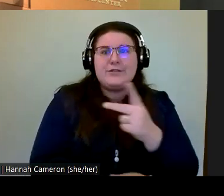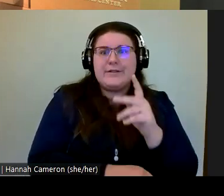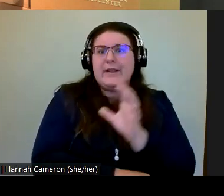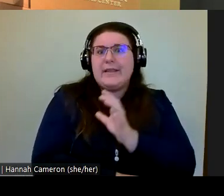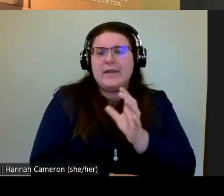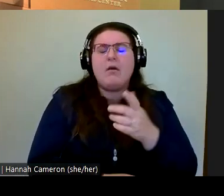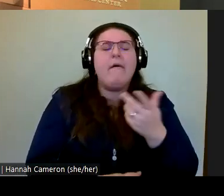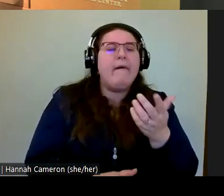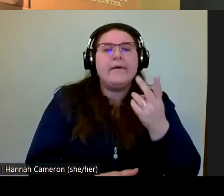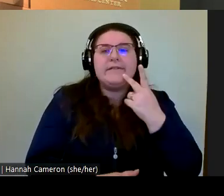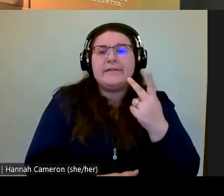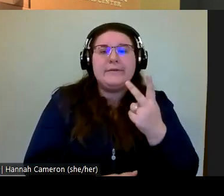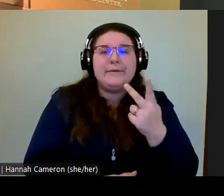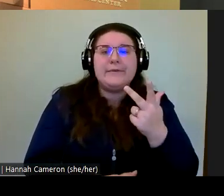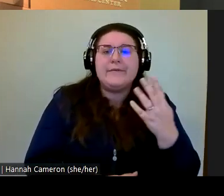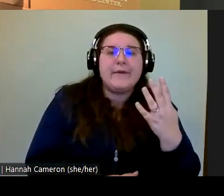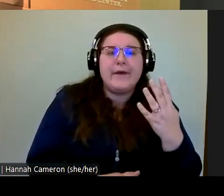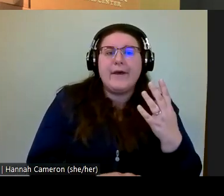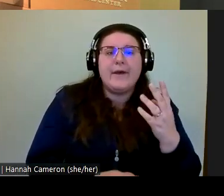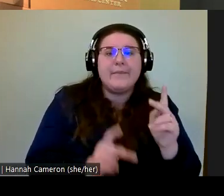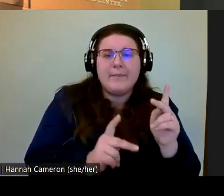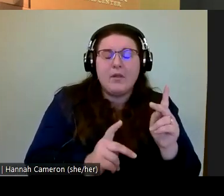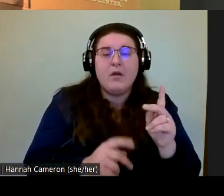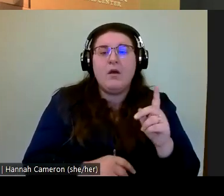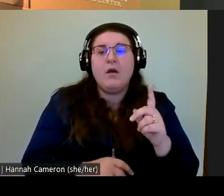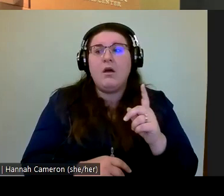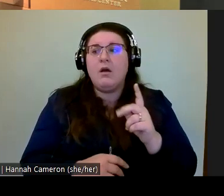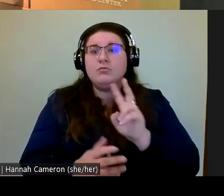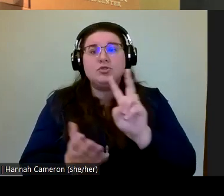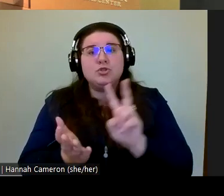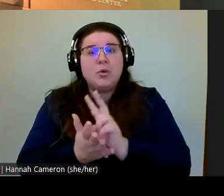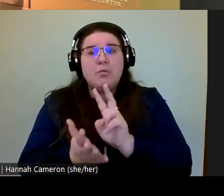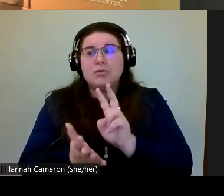two or three or four patients when I spend two or three or four hours with a collaborative care team